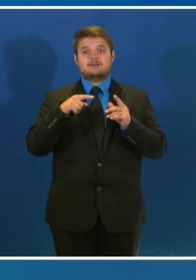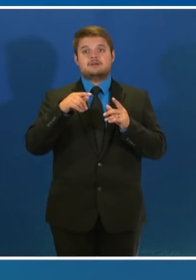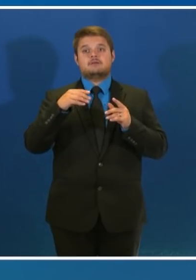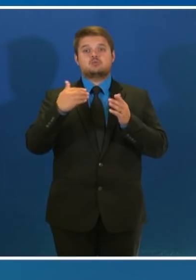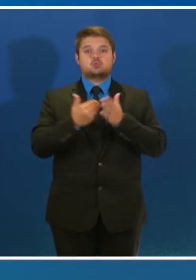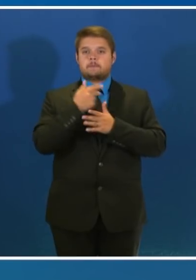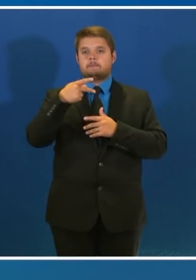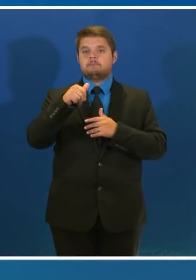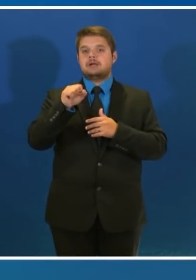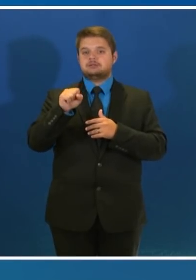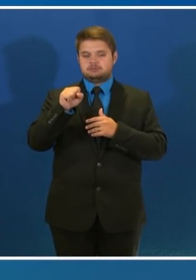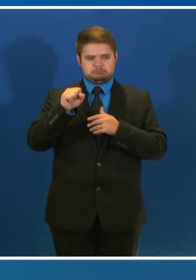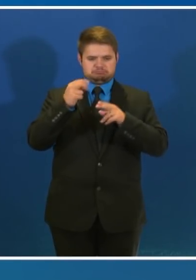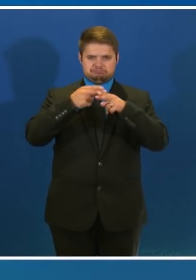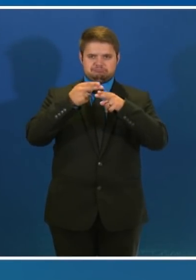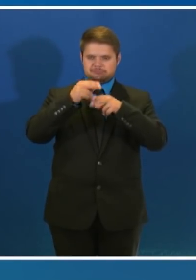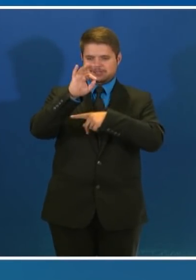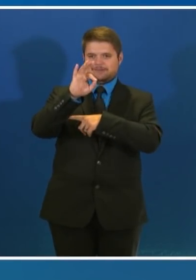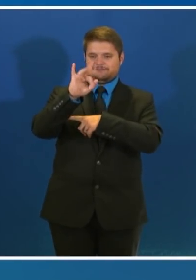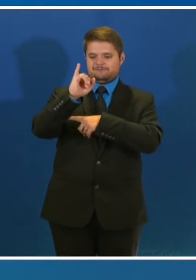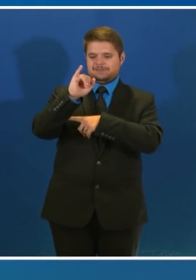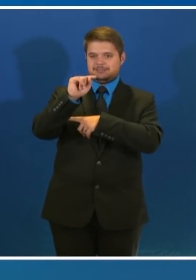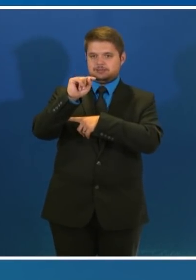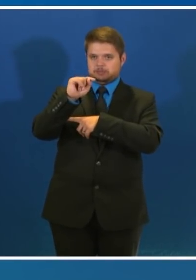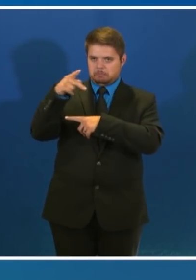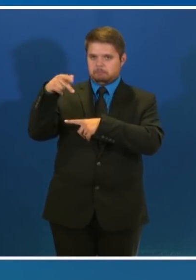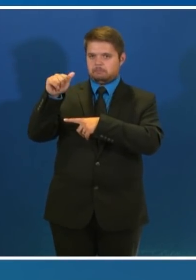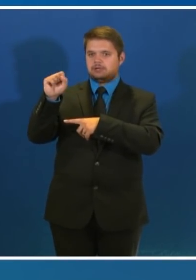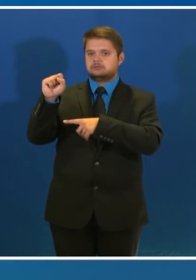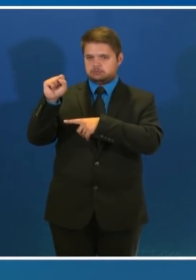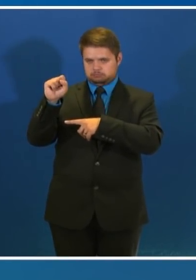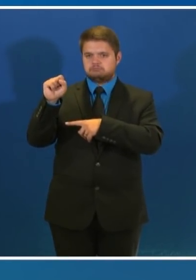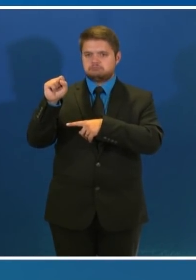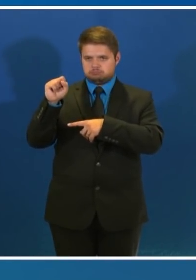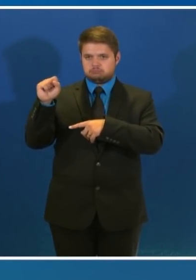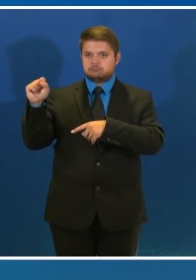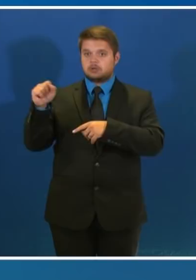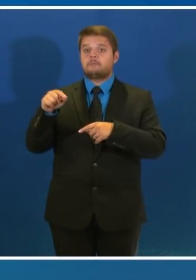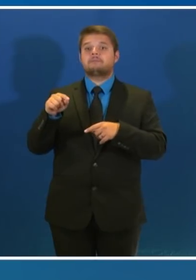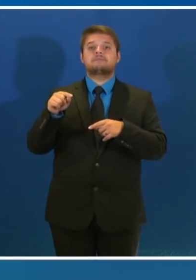available and it allows participants to reserve a time slot to practice.